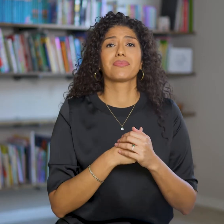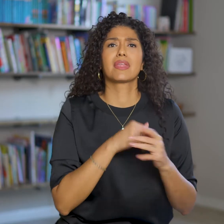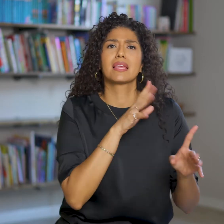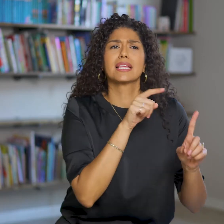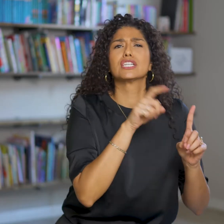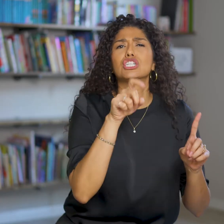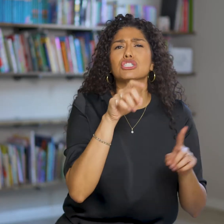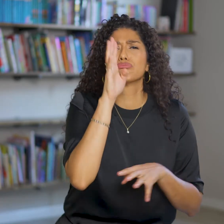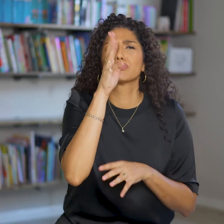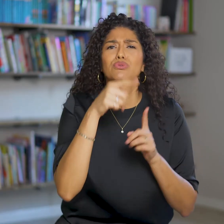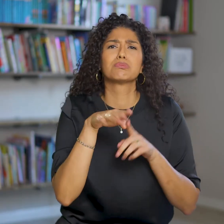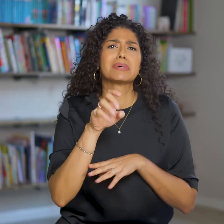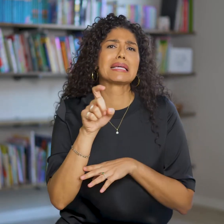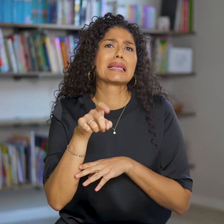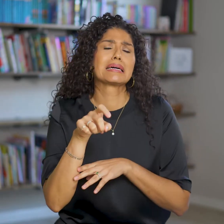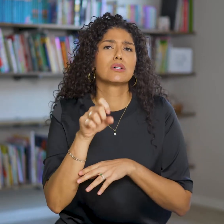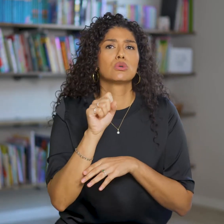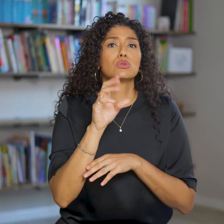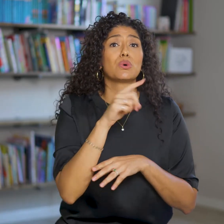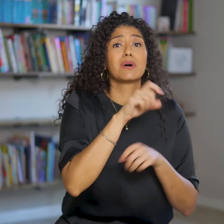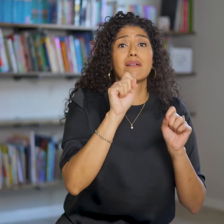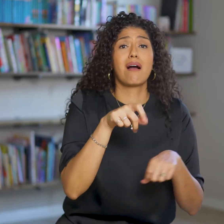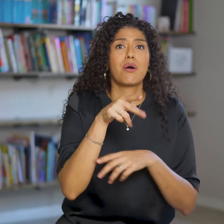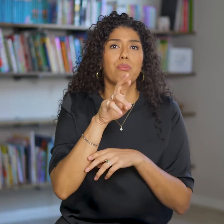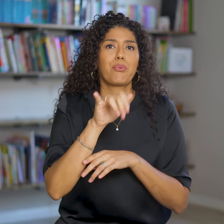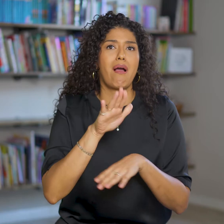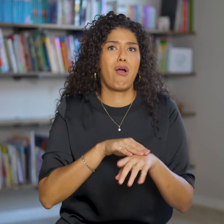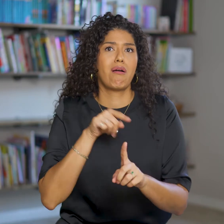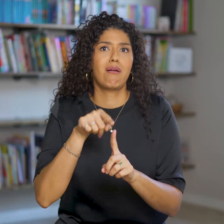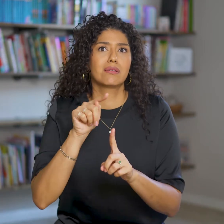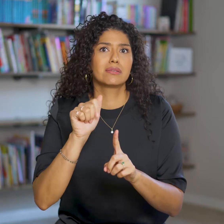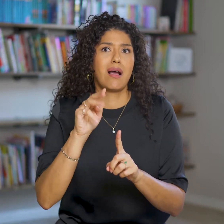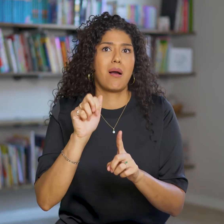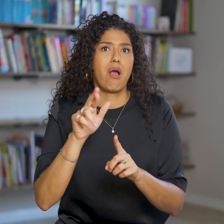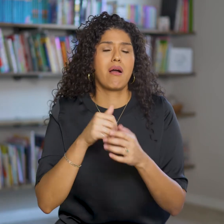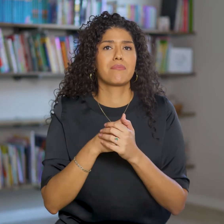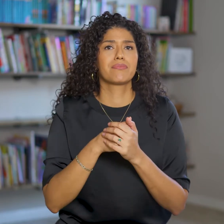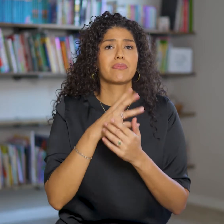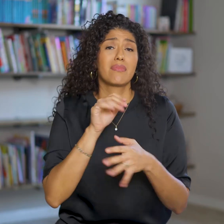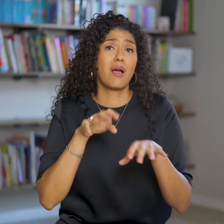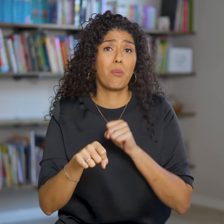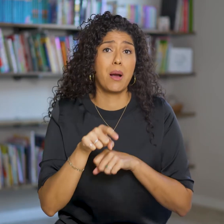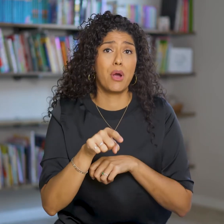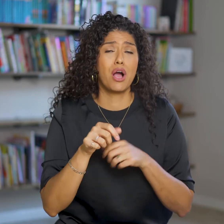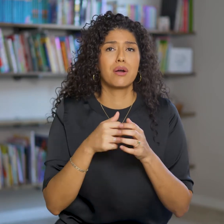Amnon should pretend to be needy so he can prey on Tamar and rape her.